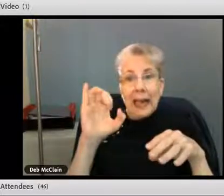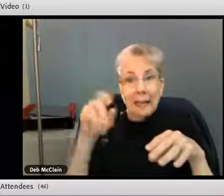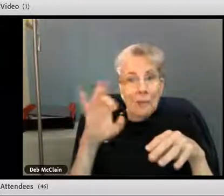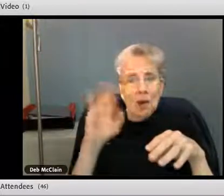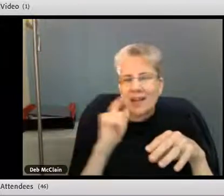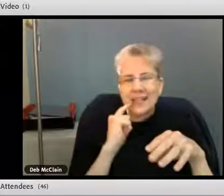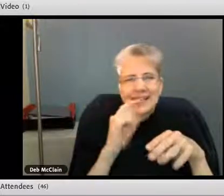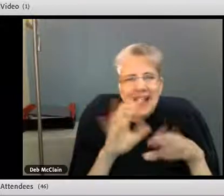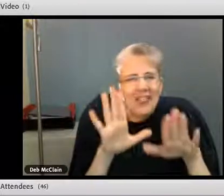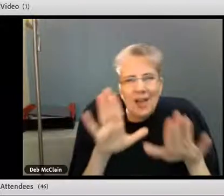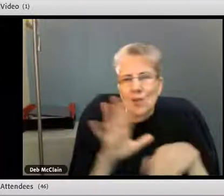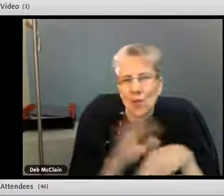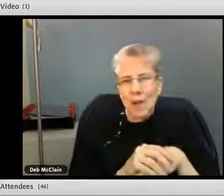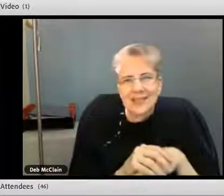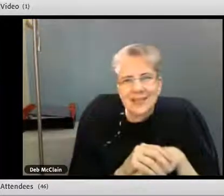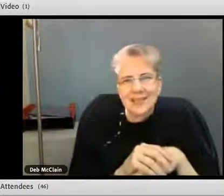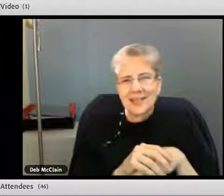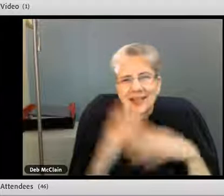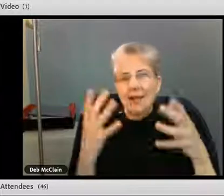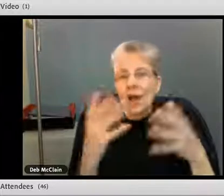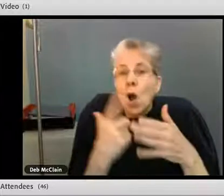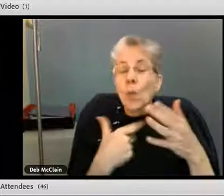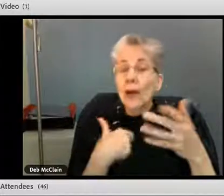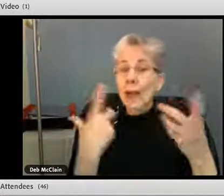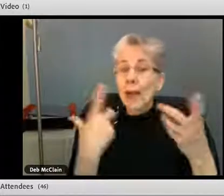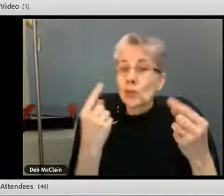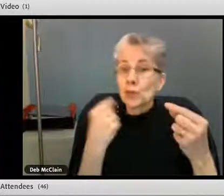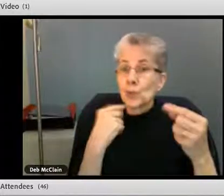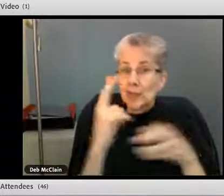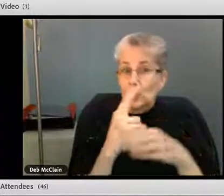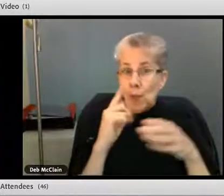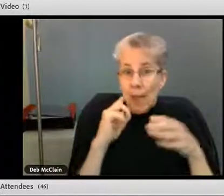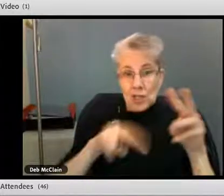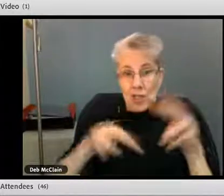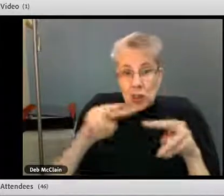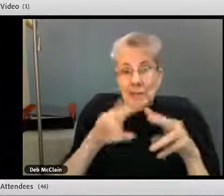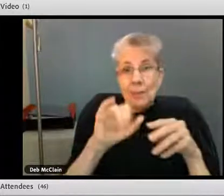What I would do is actually look at some of the icons. They have a lot of icons that don't have circles around them.